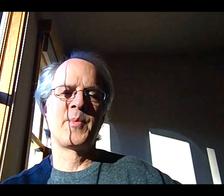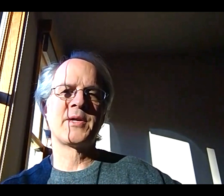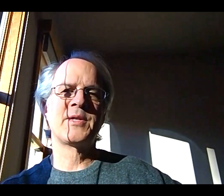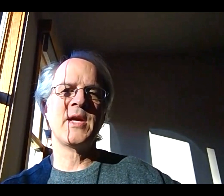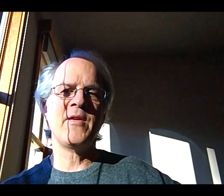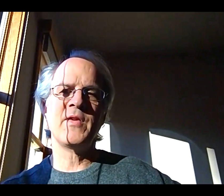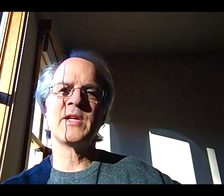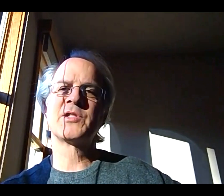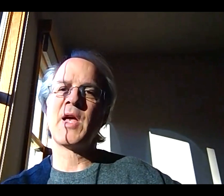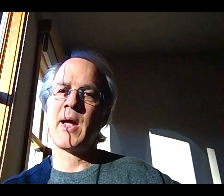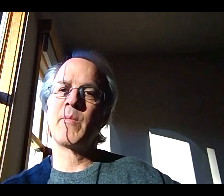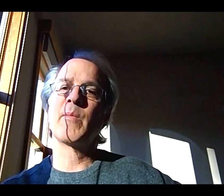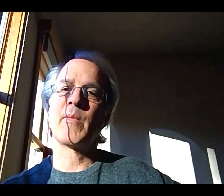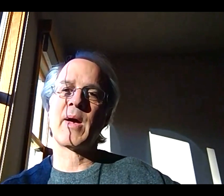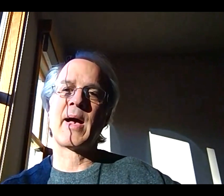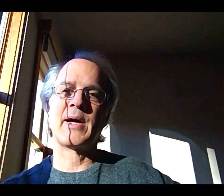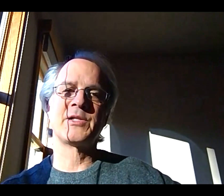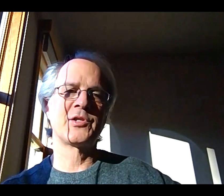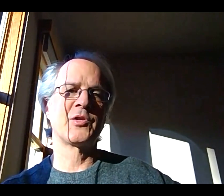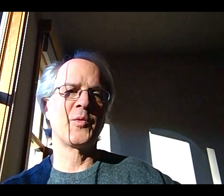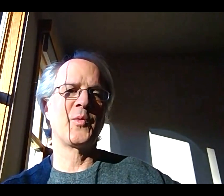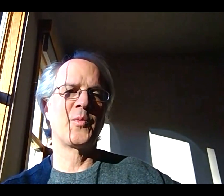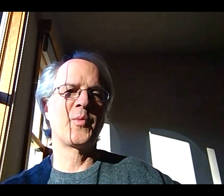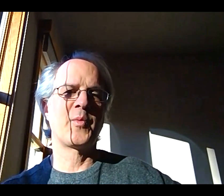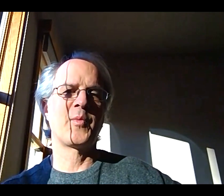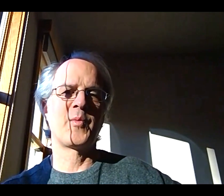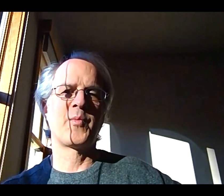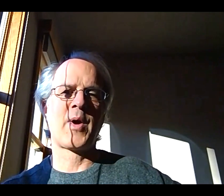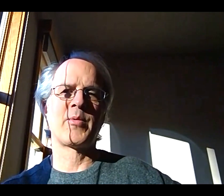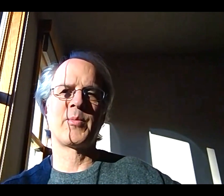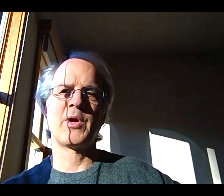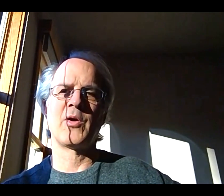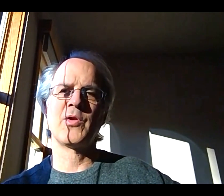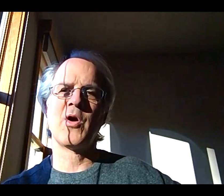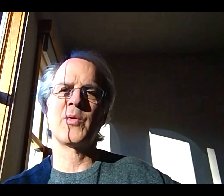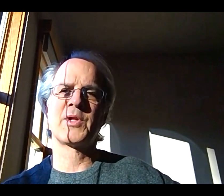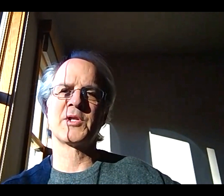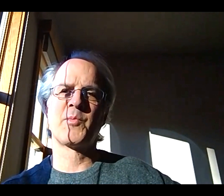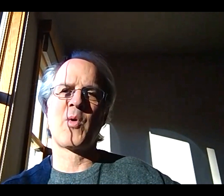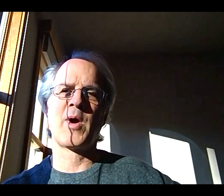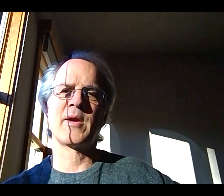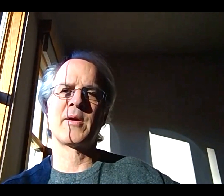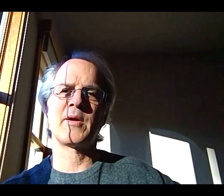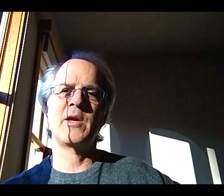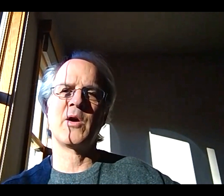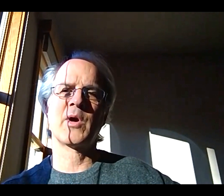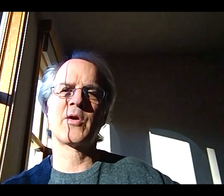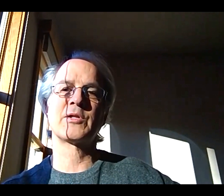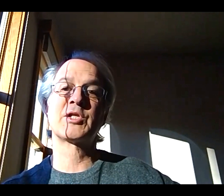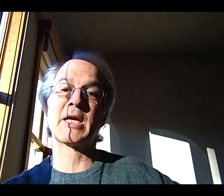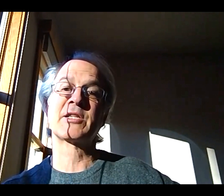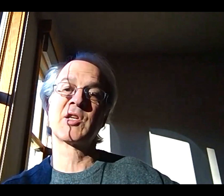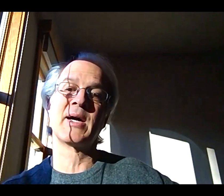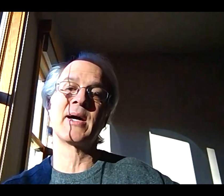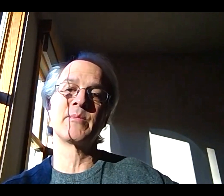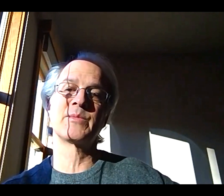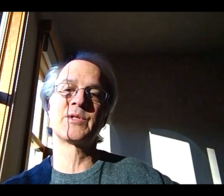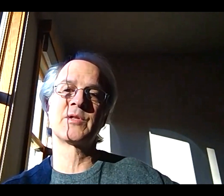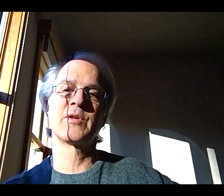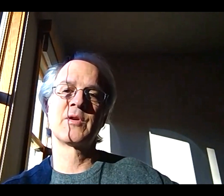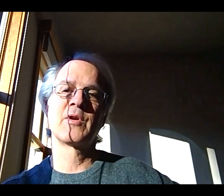But Deevy's name, as you probably all know, at this point occurred six times